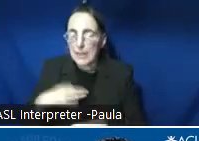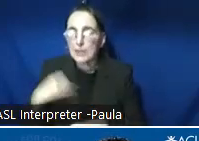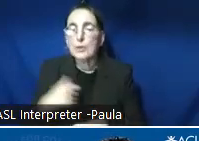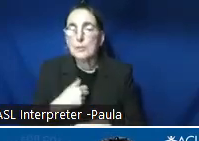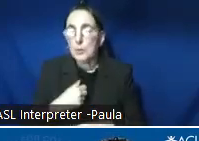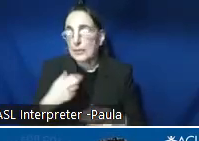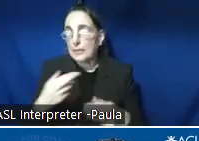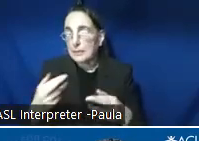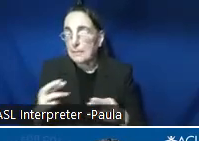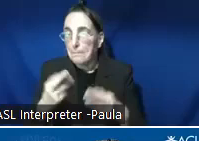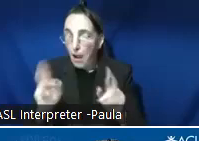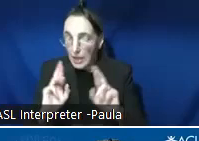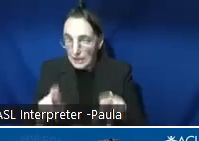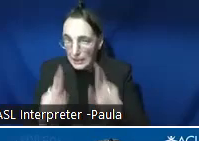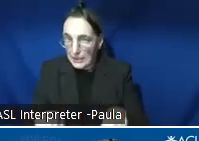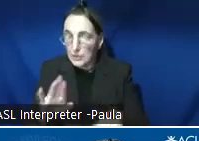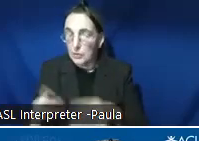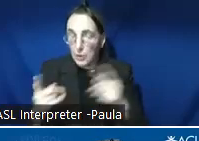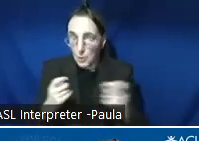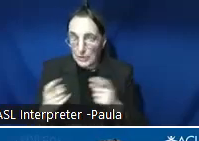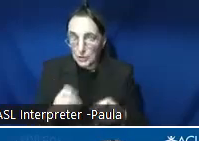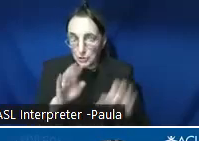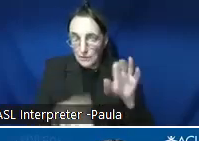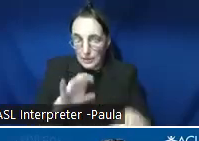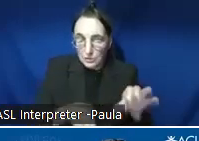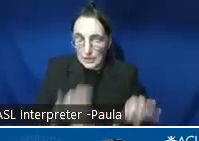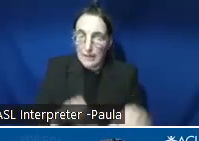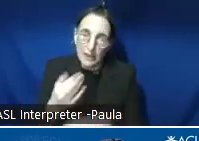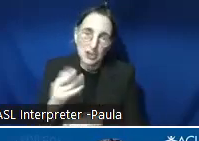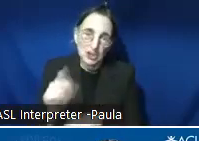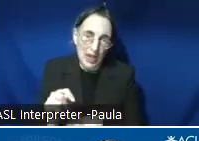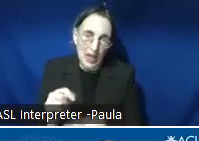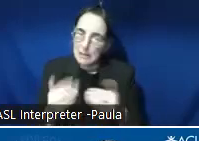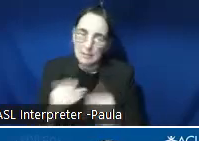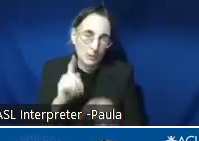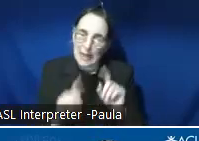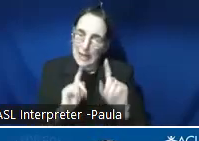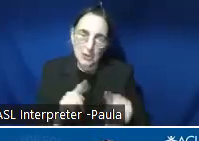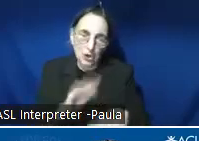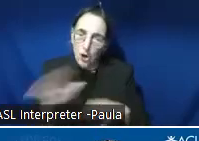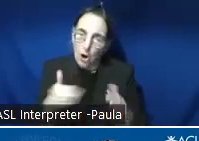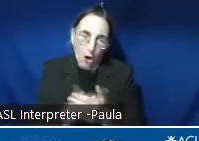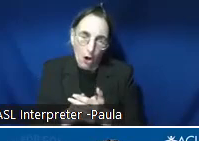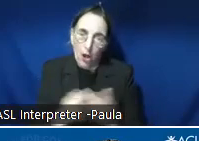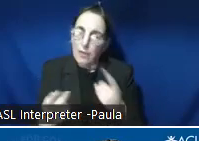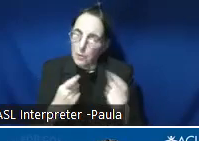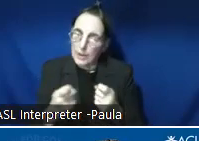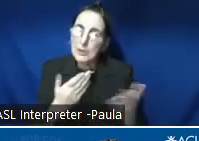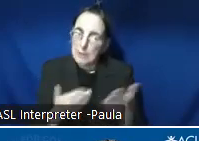into the chat and we know we may not get to all the questions and there may be some questions that will require coordination among federal partners to